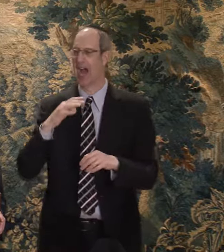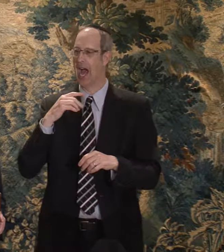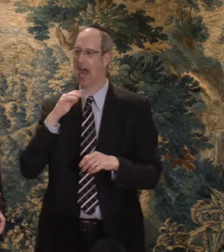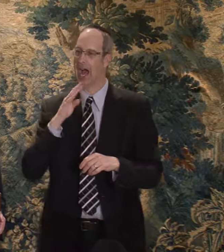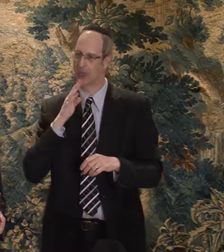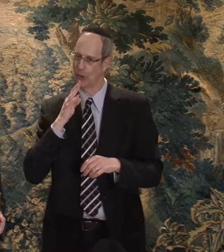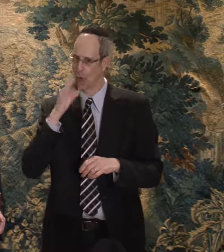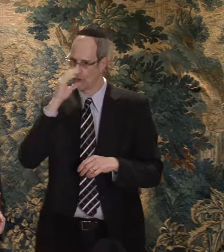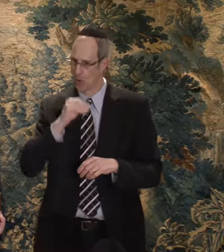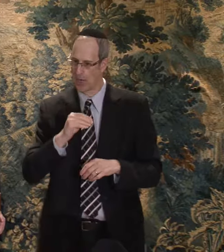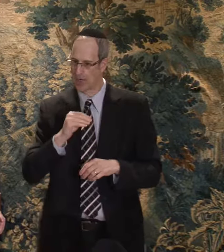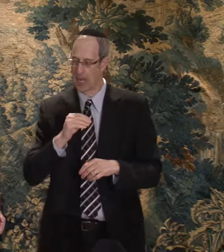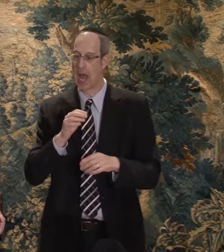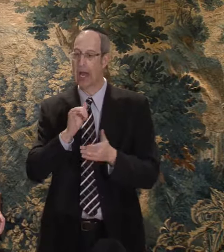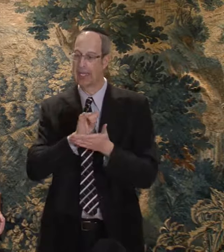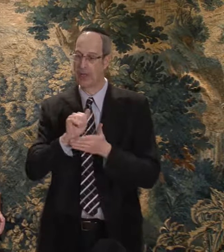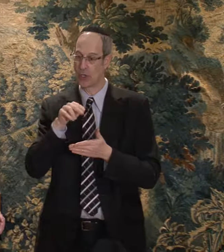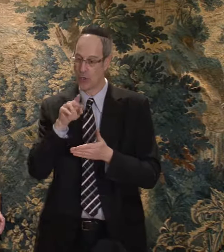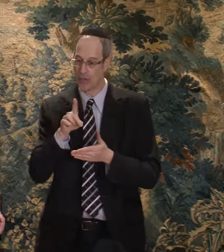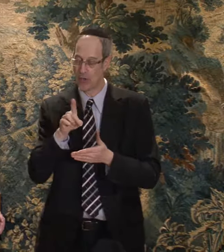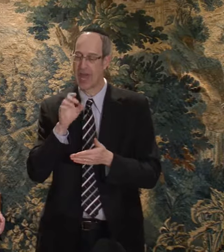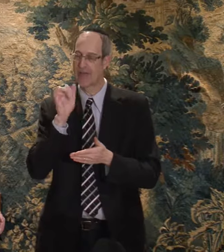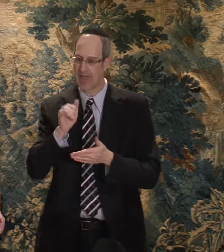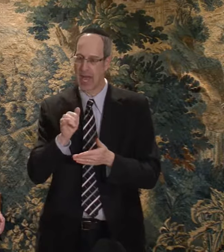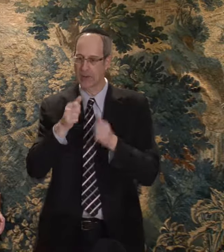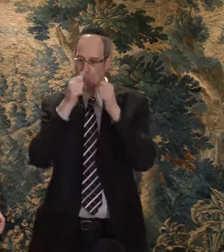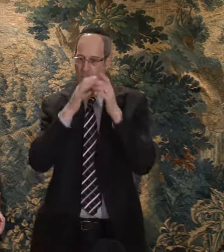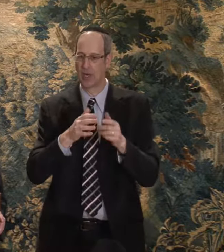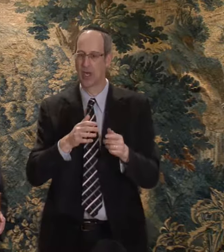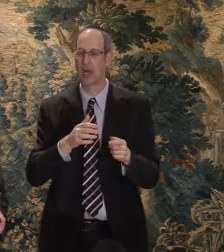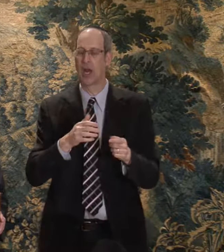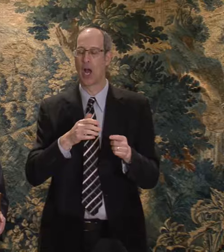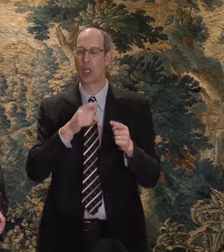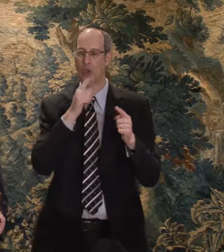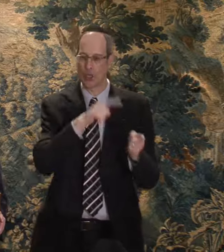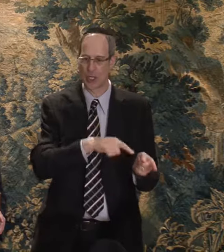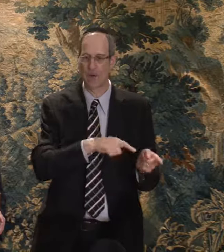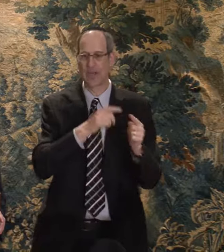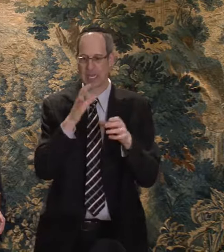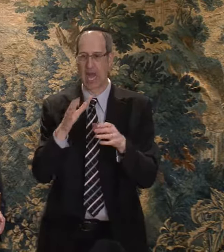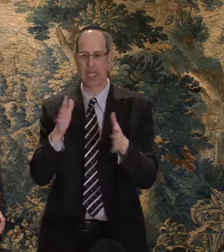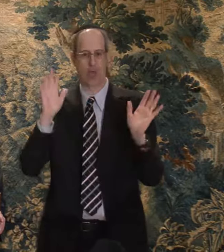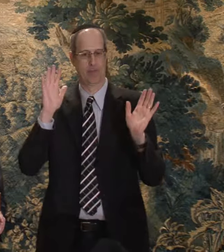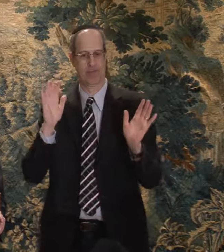Javed is Baraka Omar Khayyam imagine all the hundreds of Tom with him that have